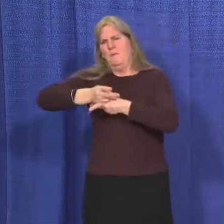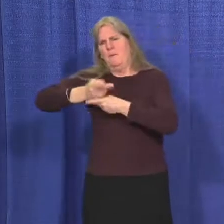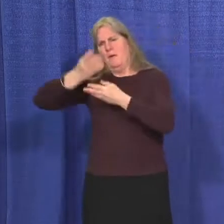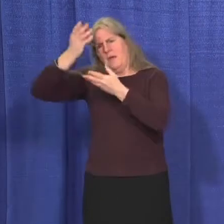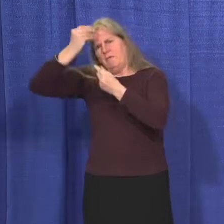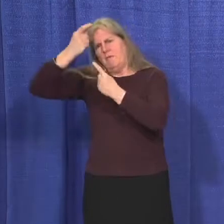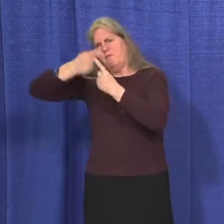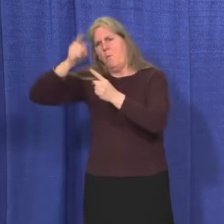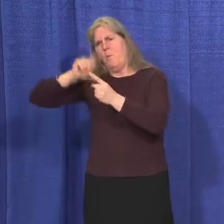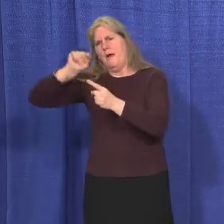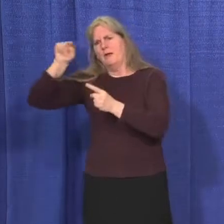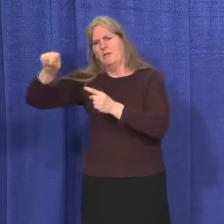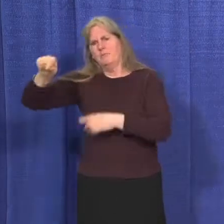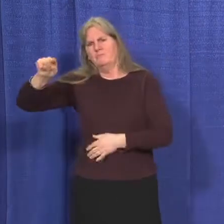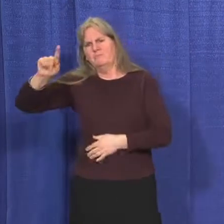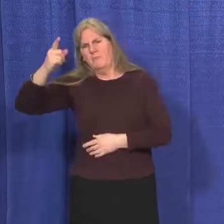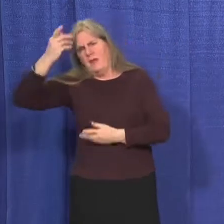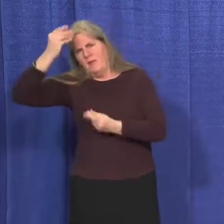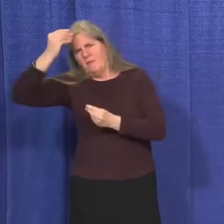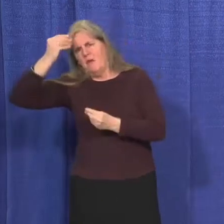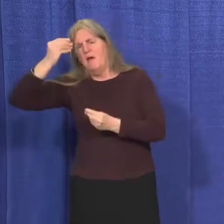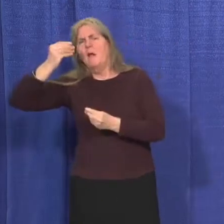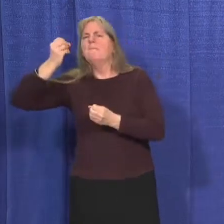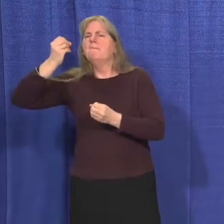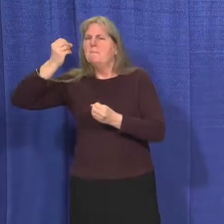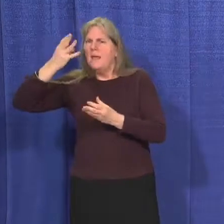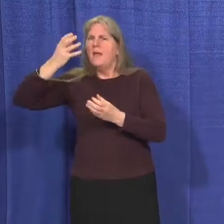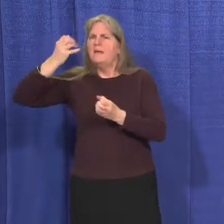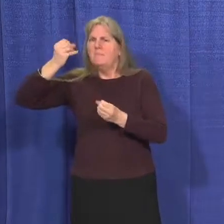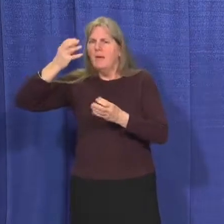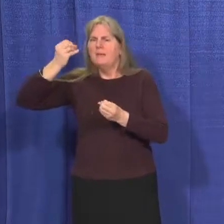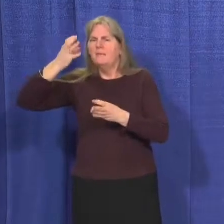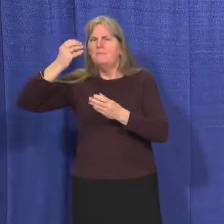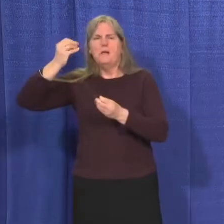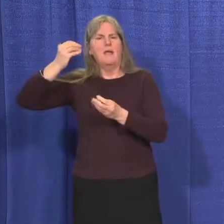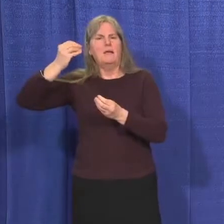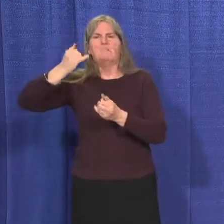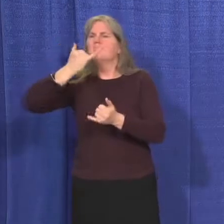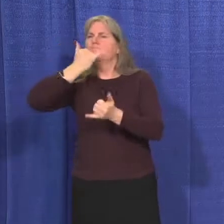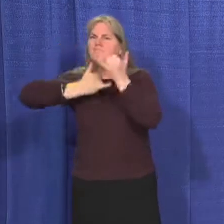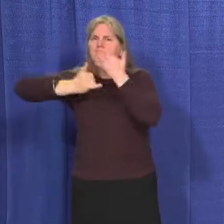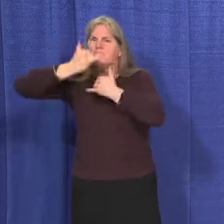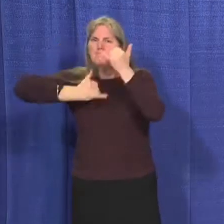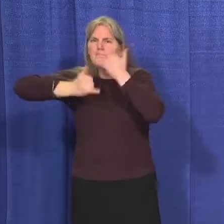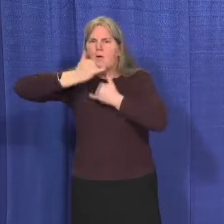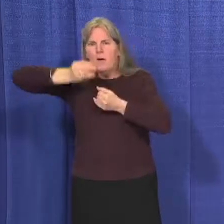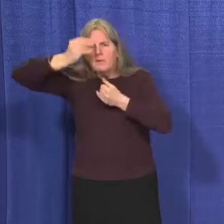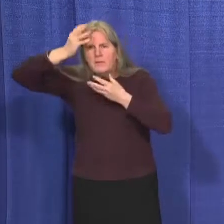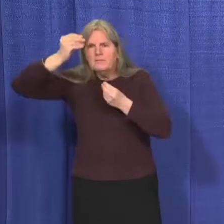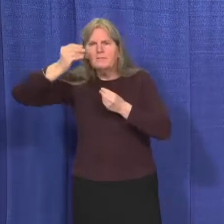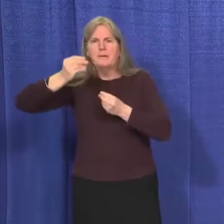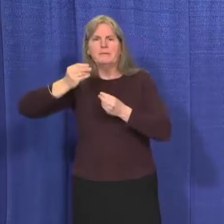information from, and there is a lot of misleading information. There is very misleading